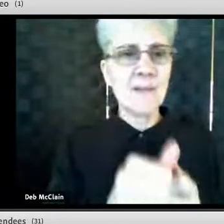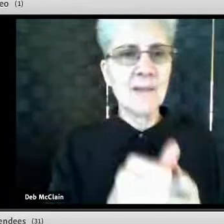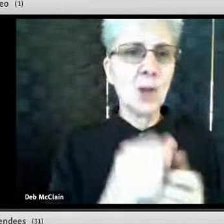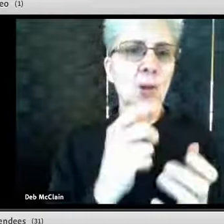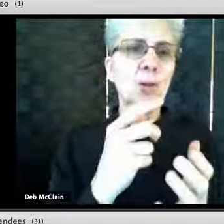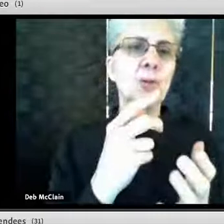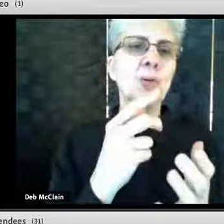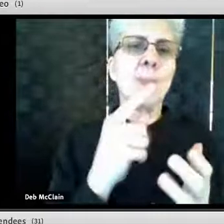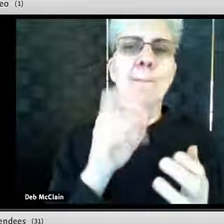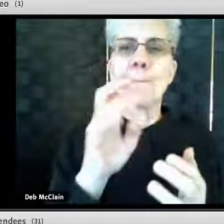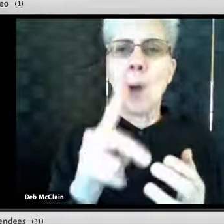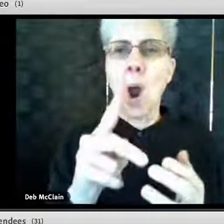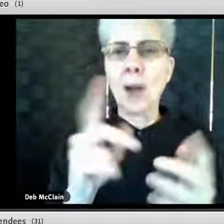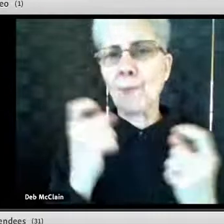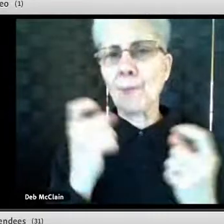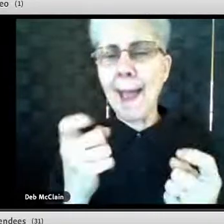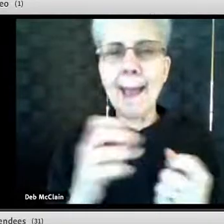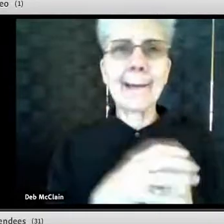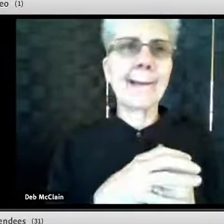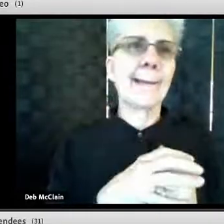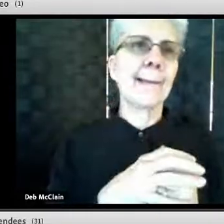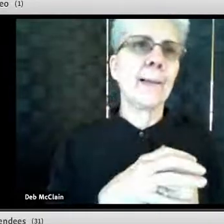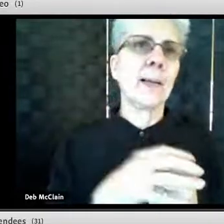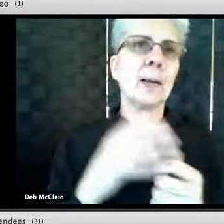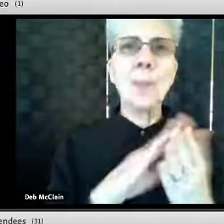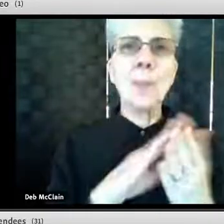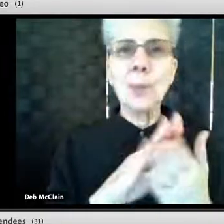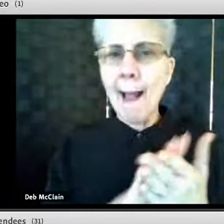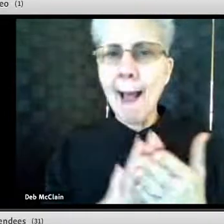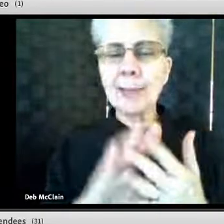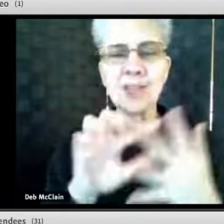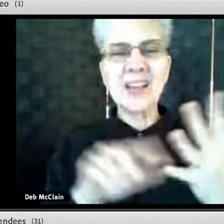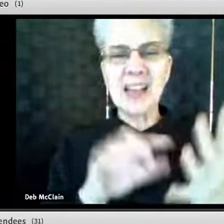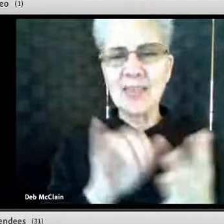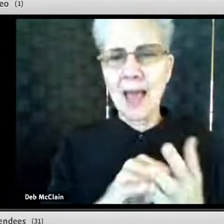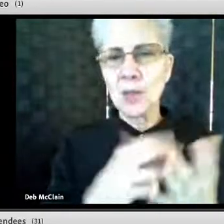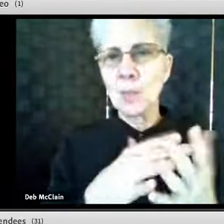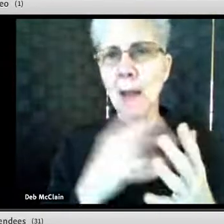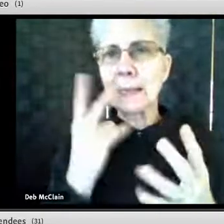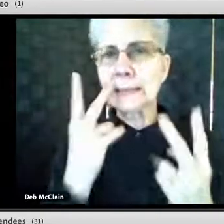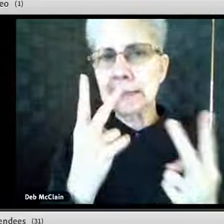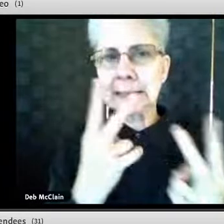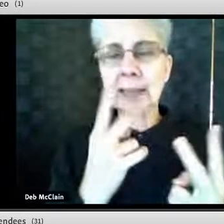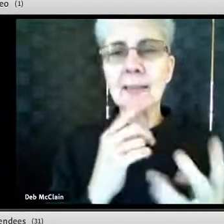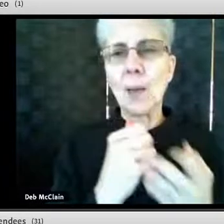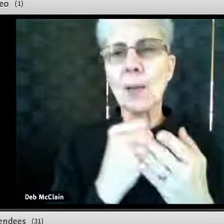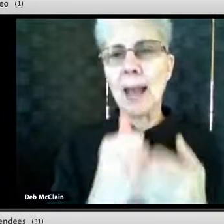but you might follow, like, your park and recreation, other departments at your college, you know, things like that,